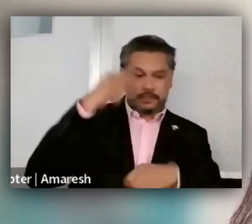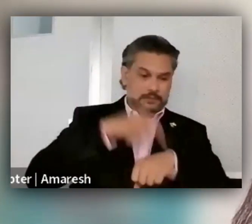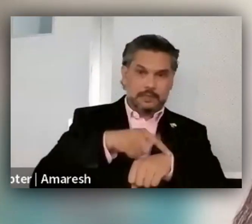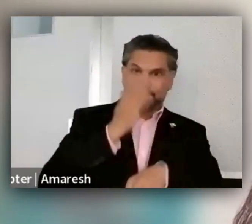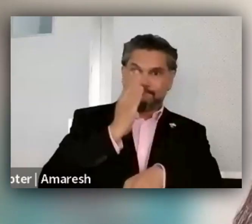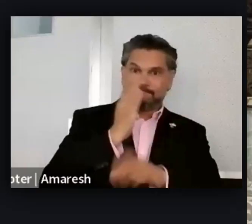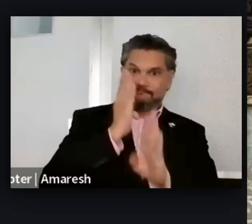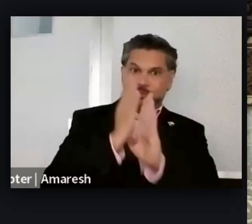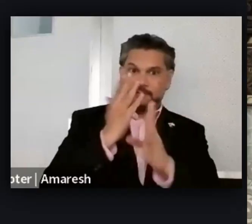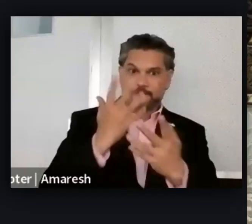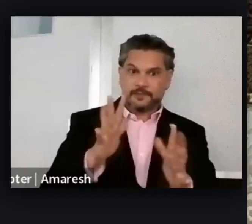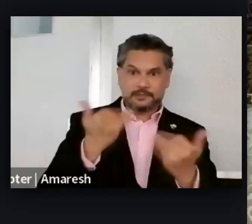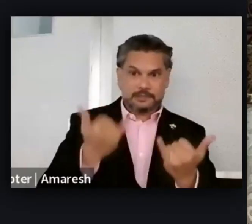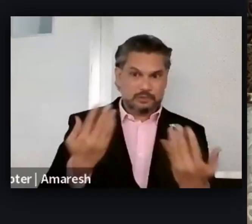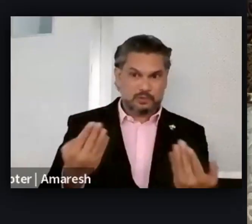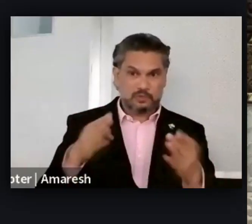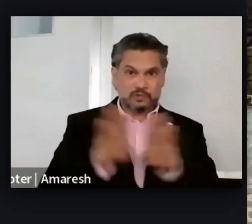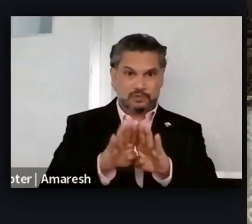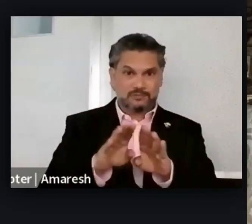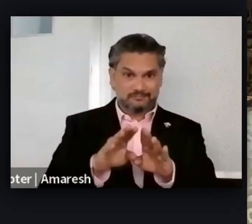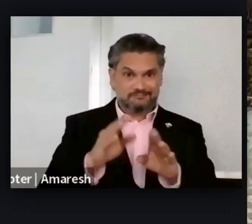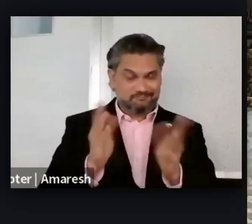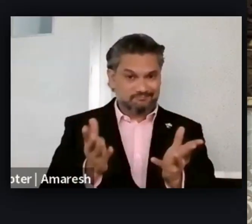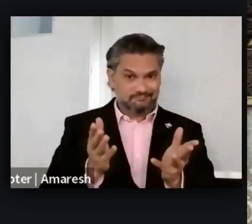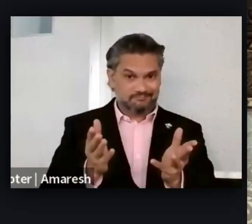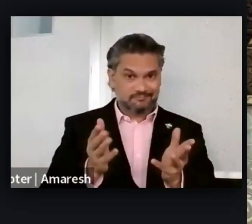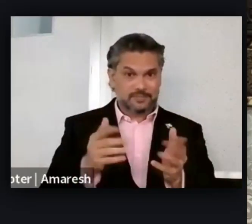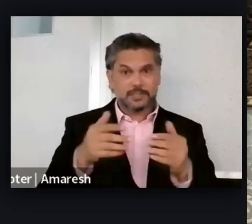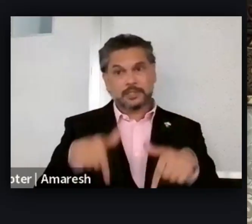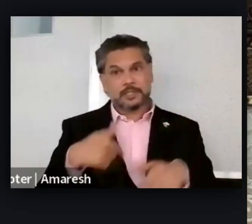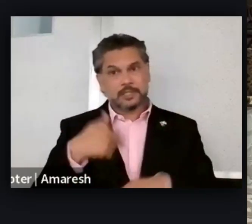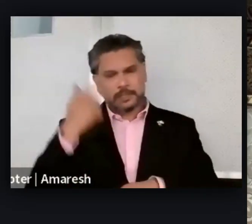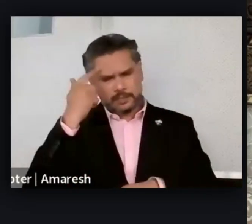I think we are at the top of the hour and we need to close down the call.